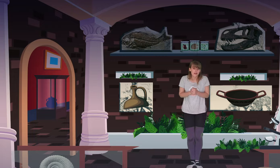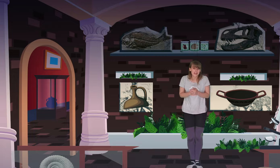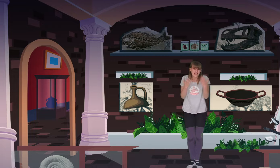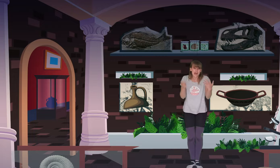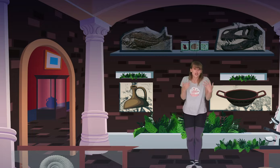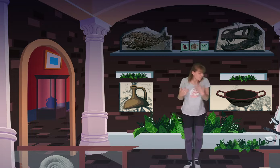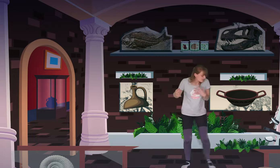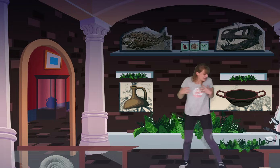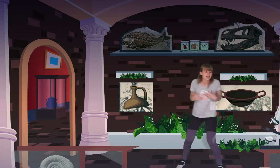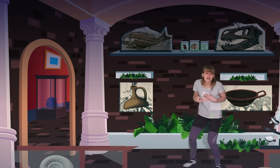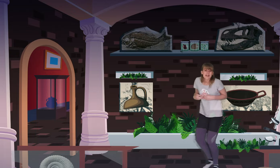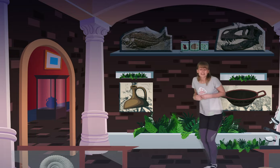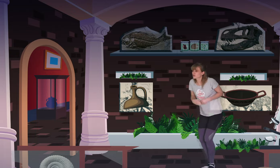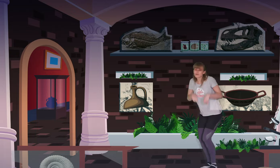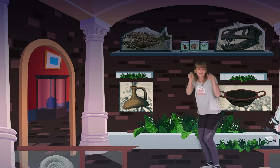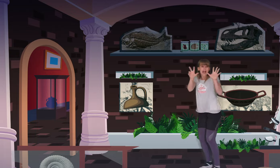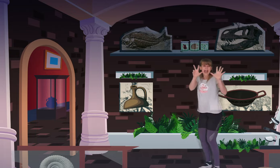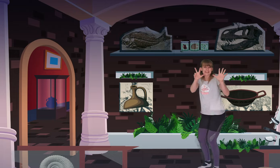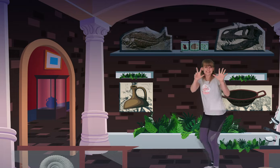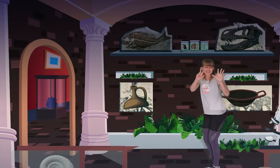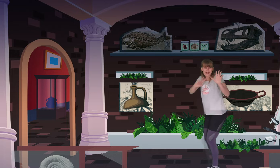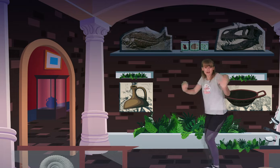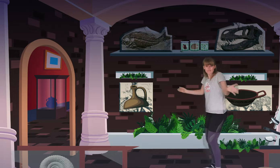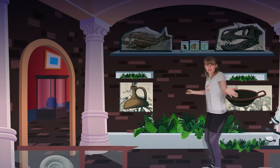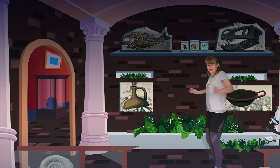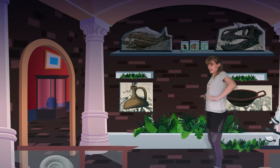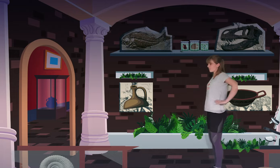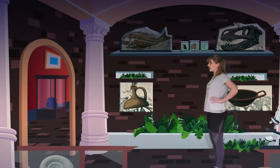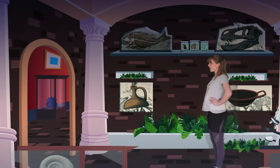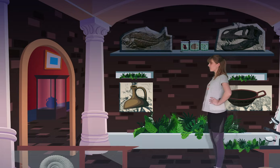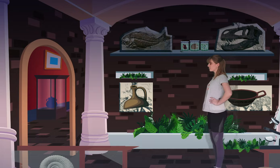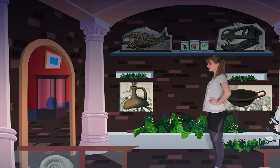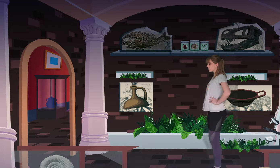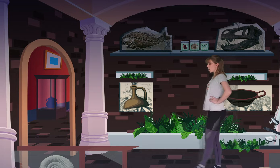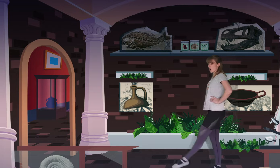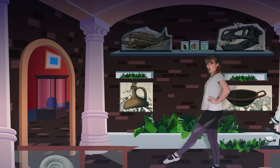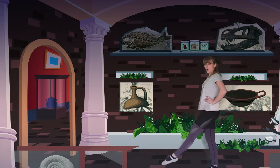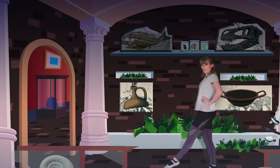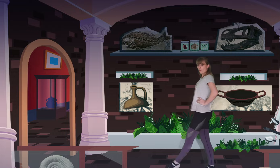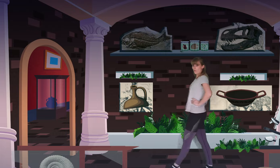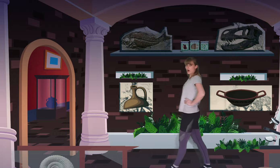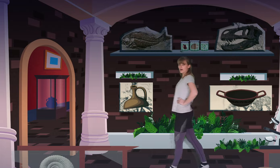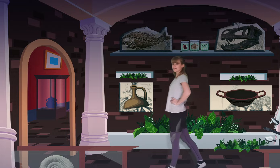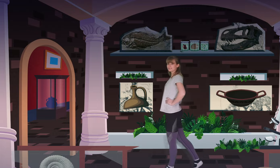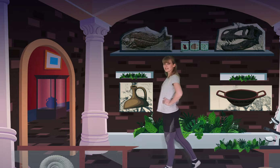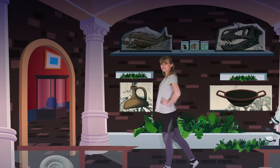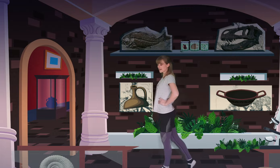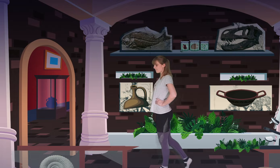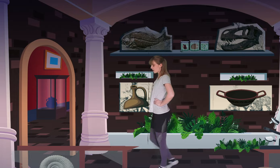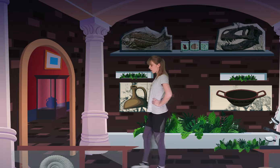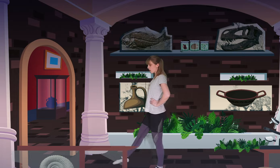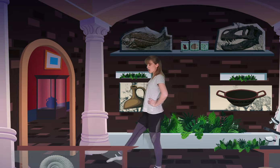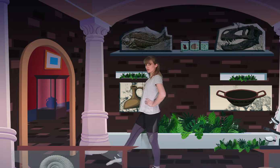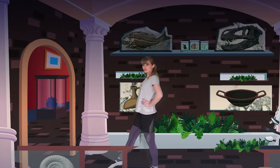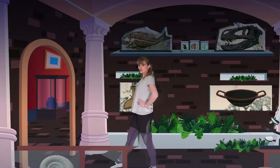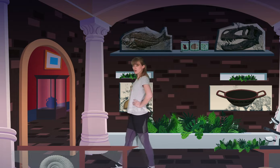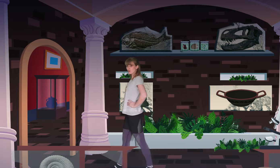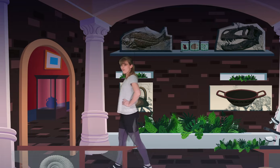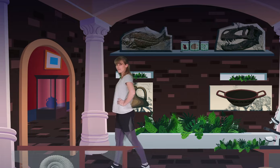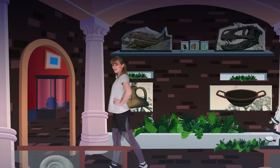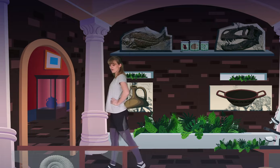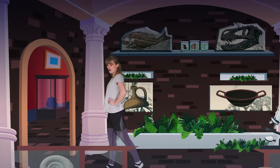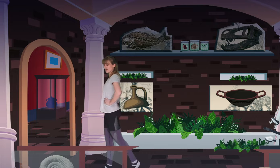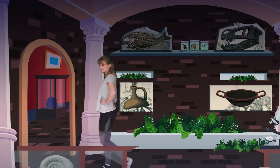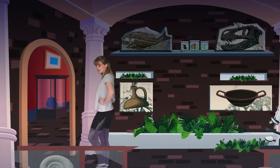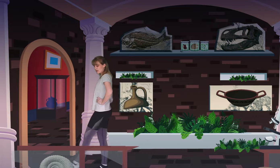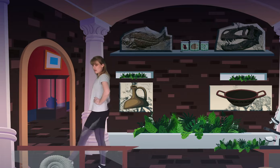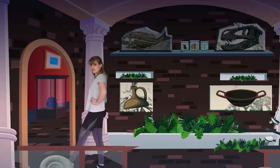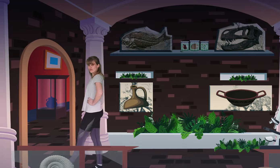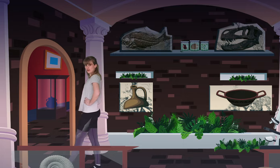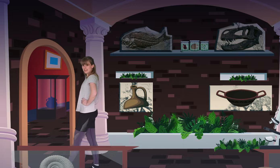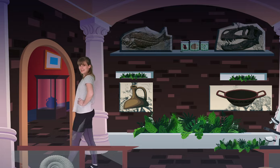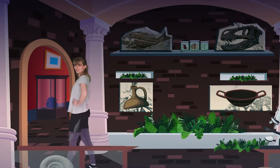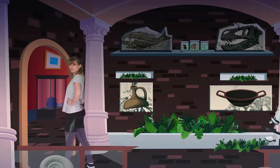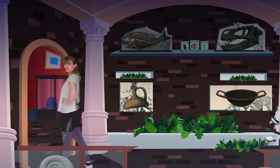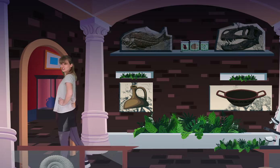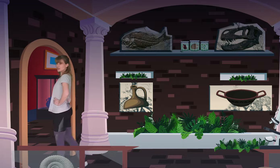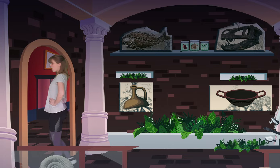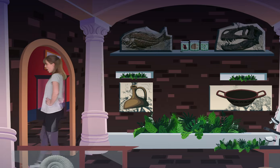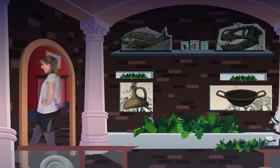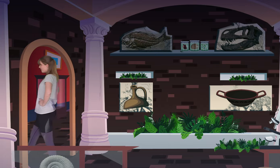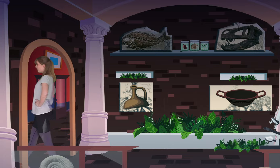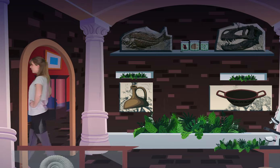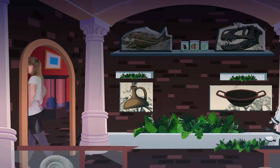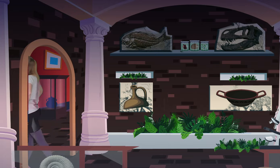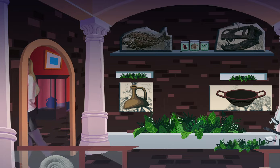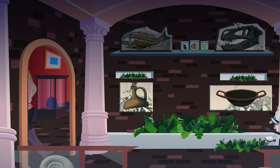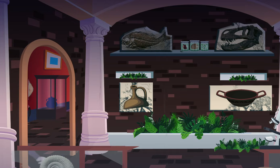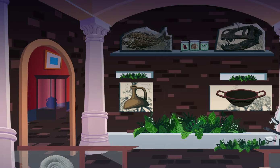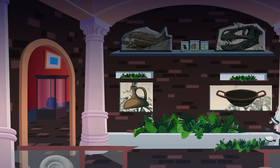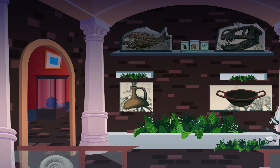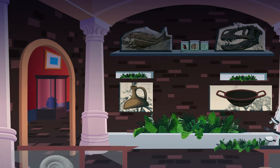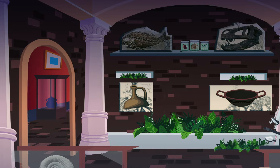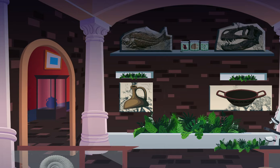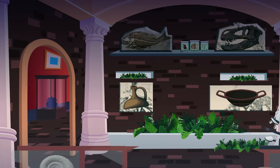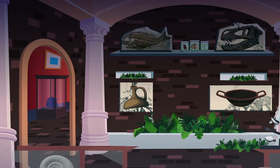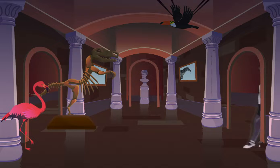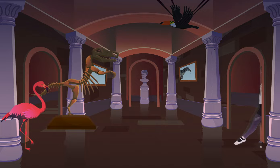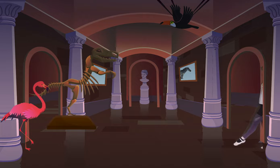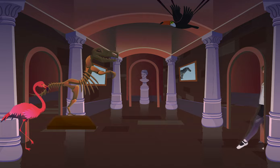Ok, come with me let's creep, eight together, here we go. One, take a step, two, very quiet, three, shhhh, four